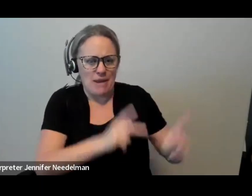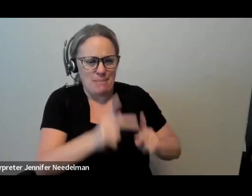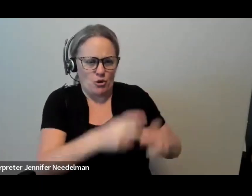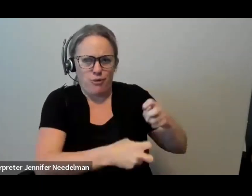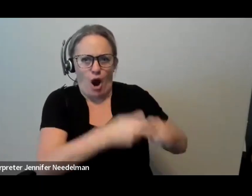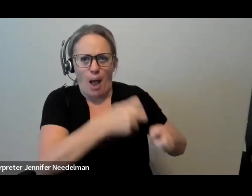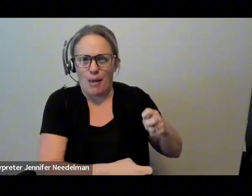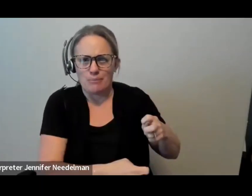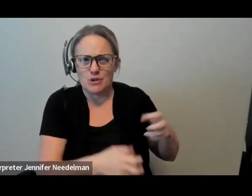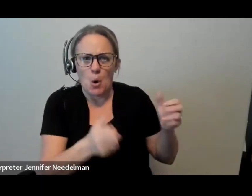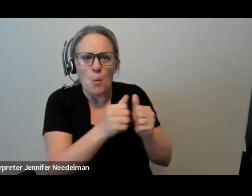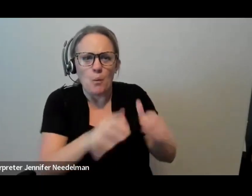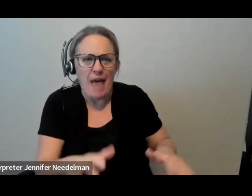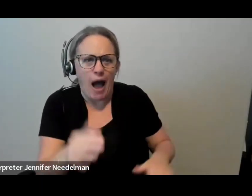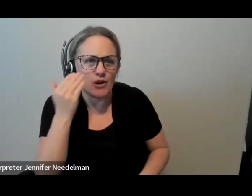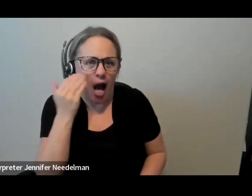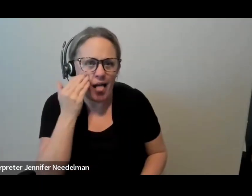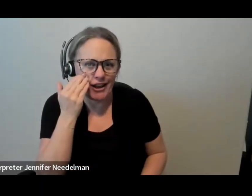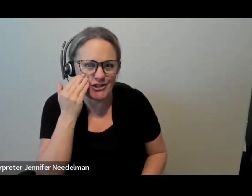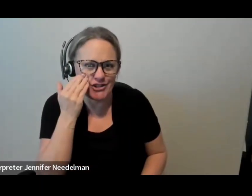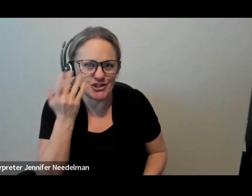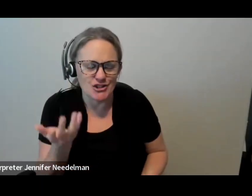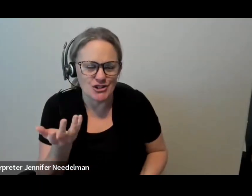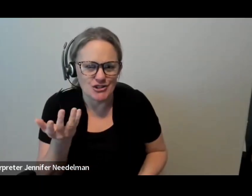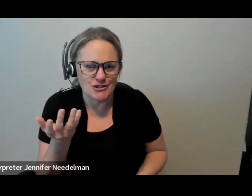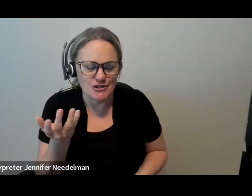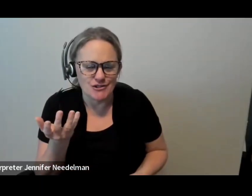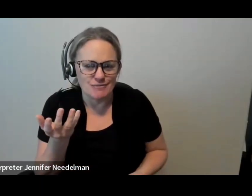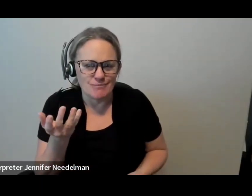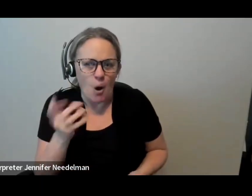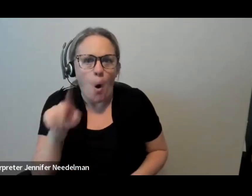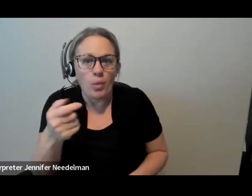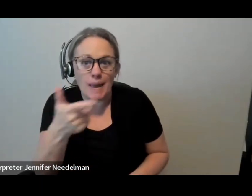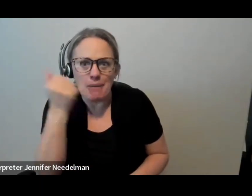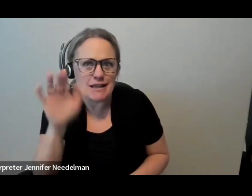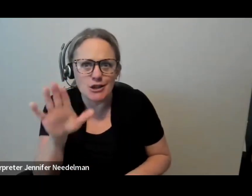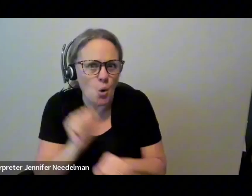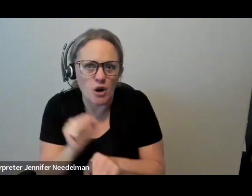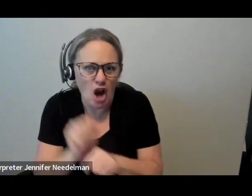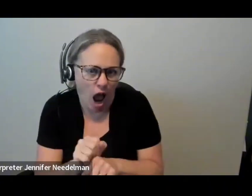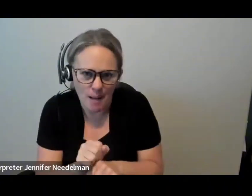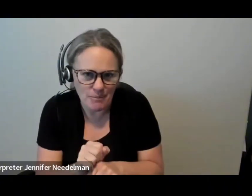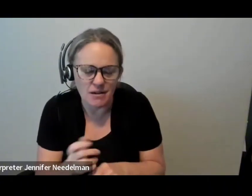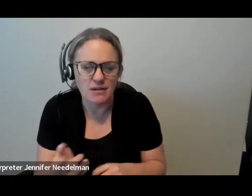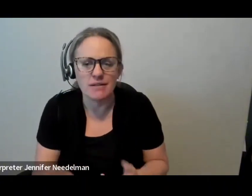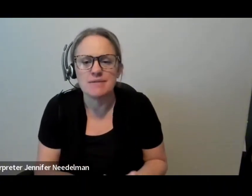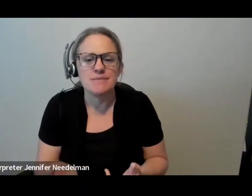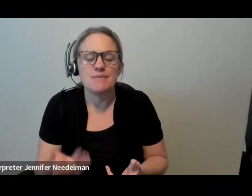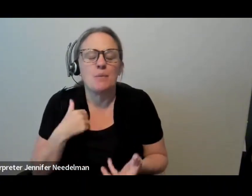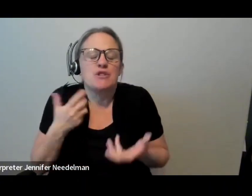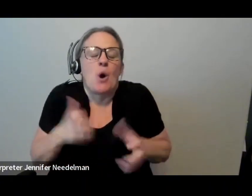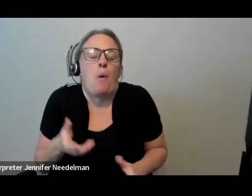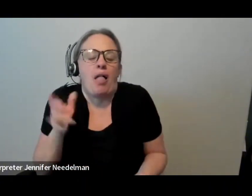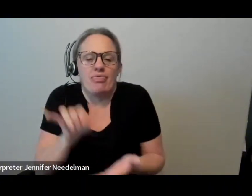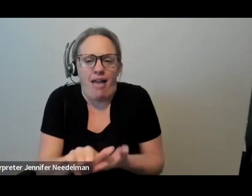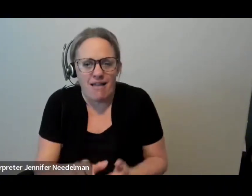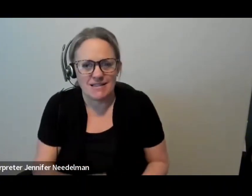Whether it's because it's our job or whether or not we're trying to solve someone else's issues based on the disability they have that we don't understand, all of those things.